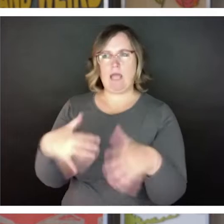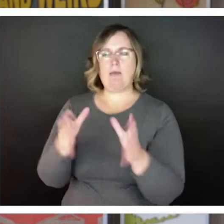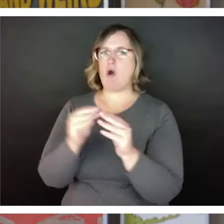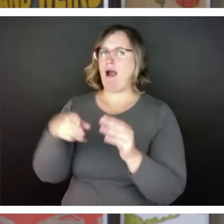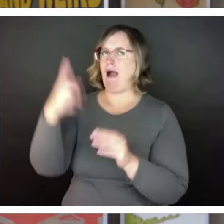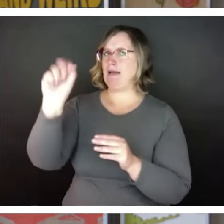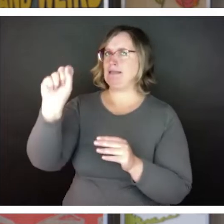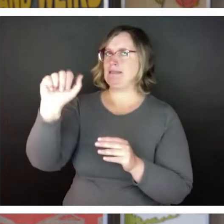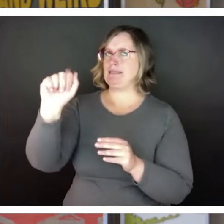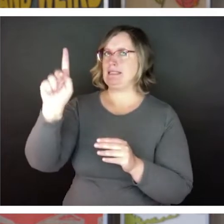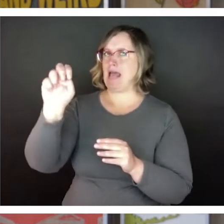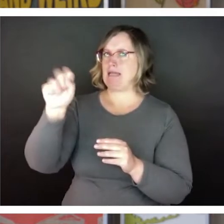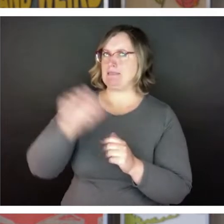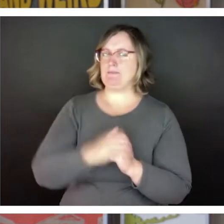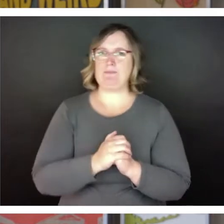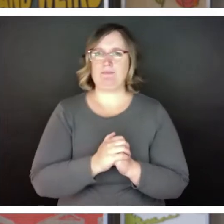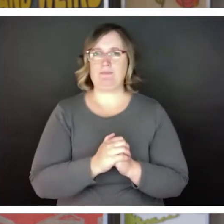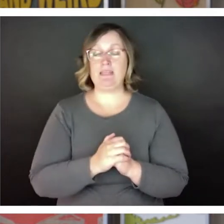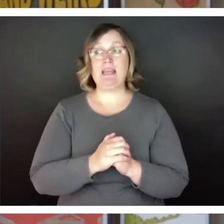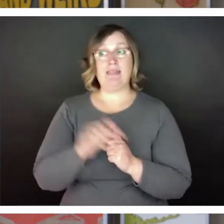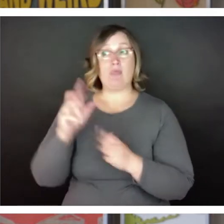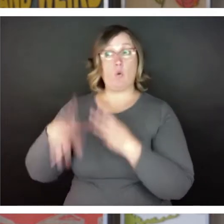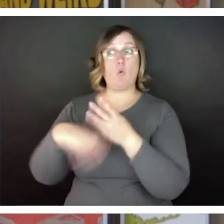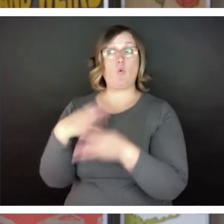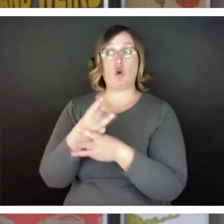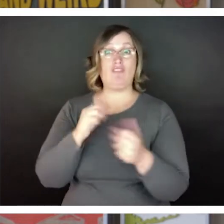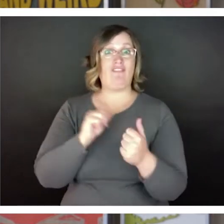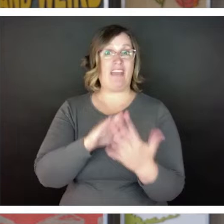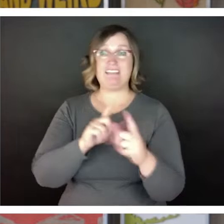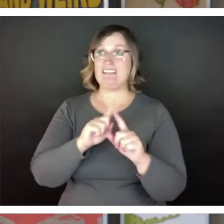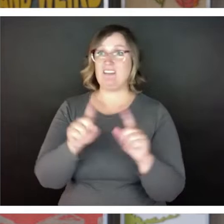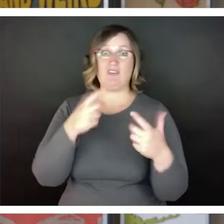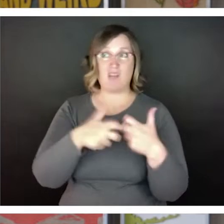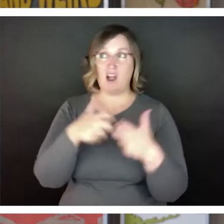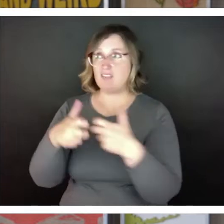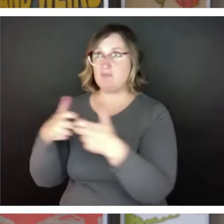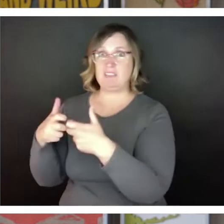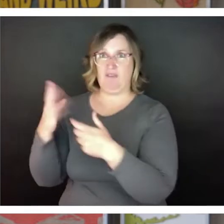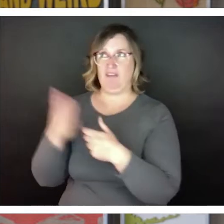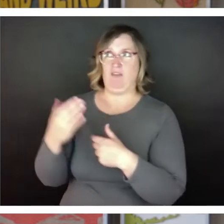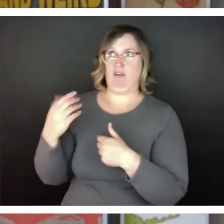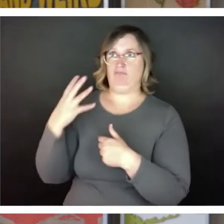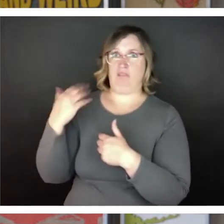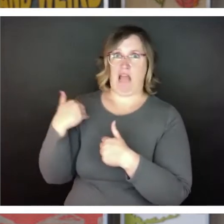This nation, perhaps the world, faces trials unprecedented in our lifetimes. To that end, I've been asking myself,